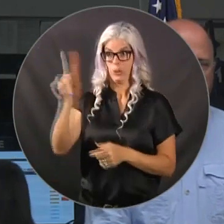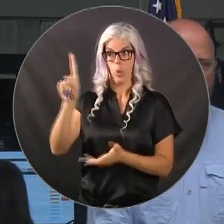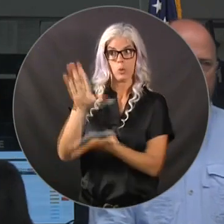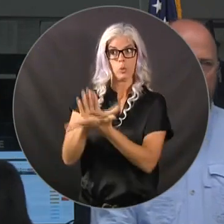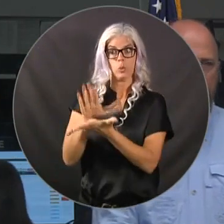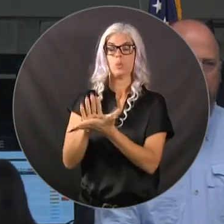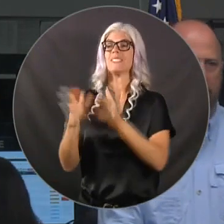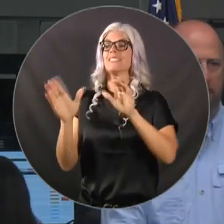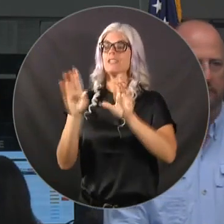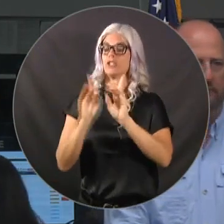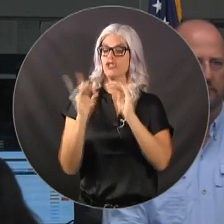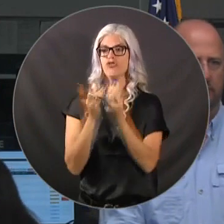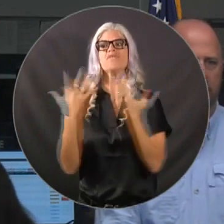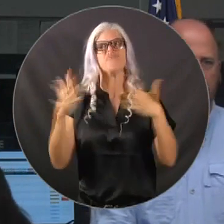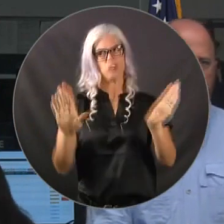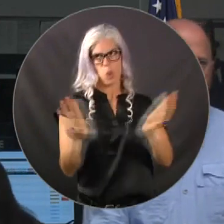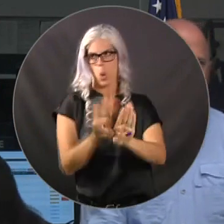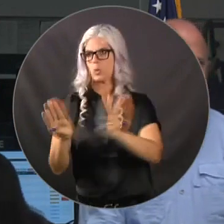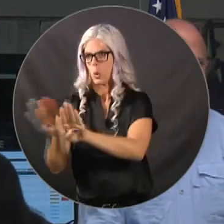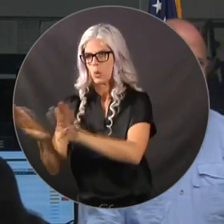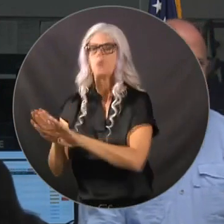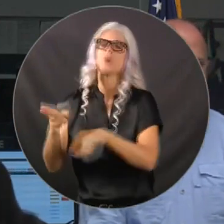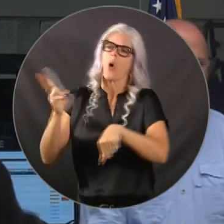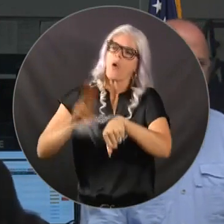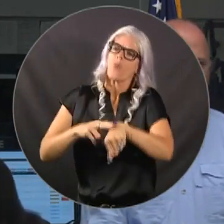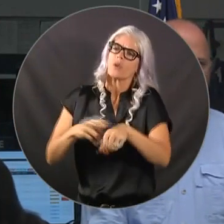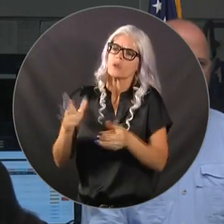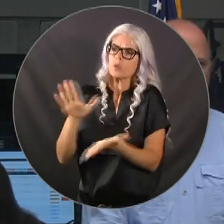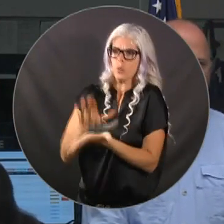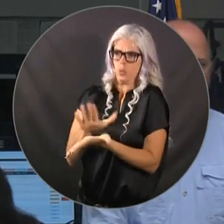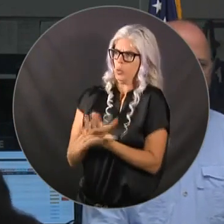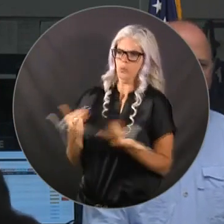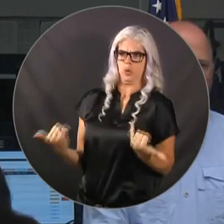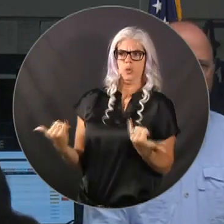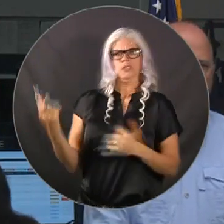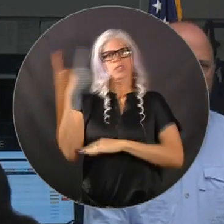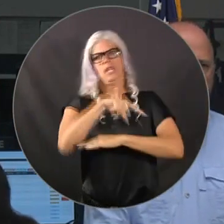for today and of course s tomorrow for veterans Day